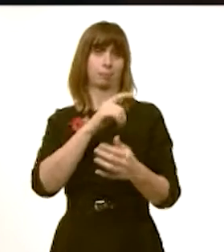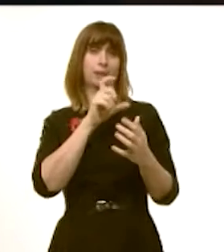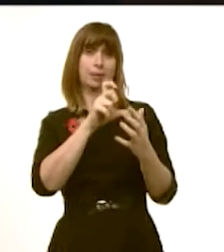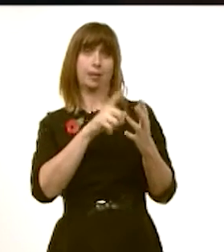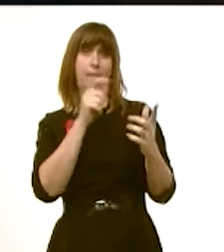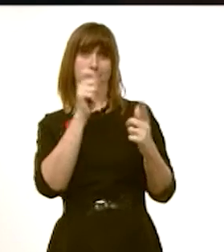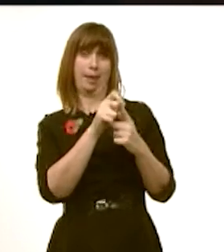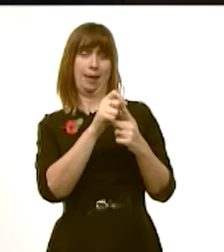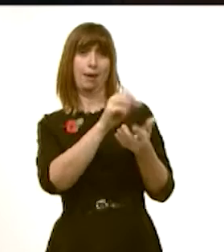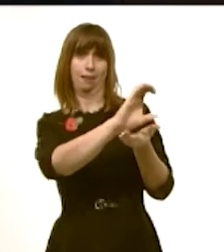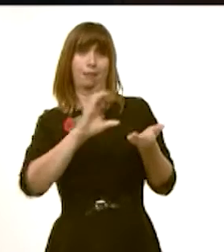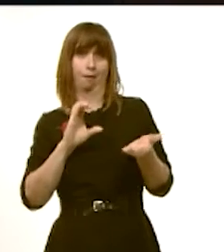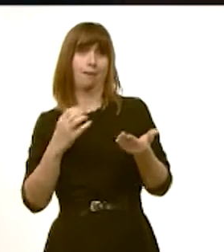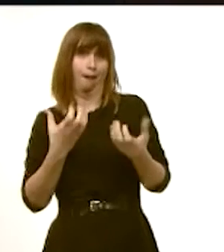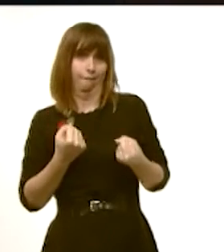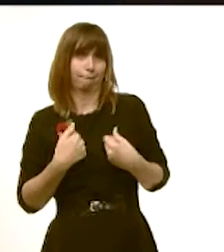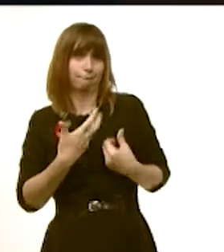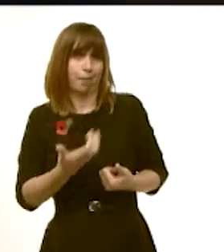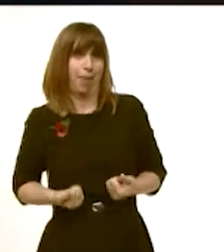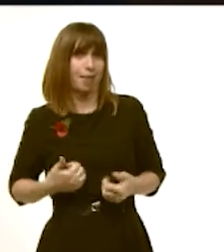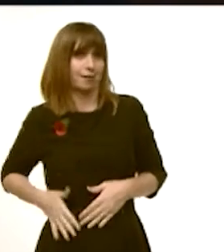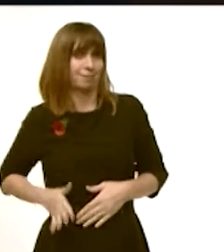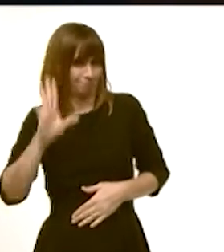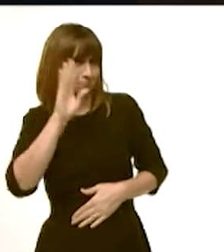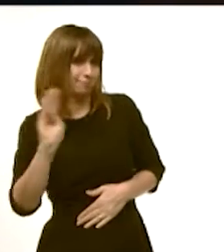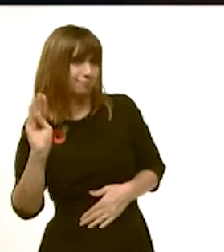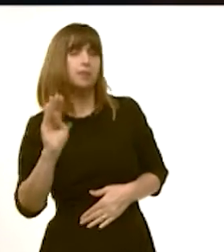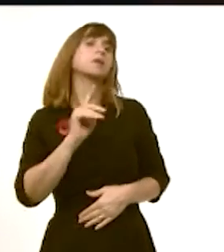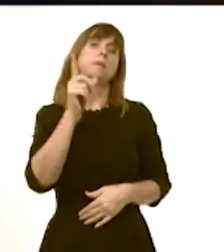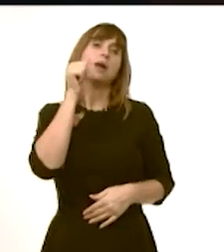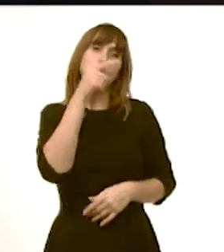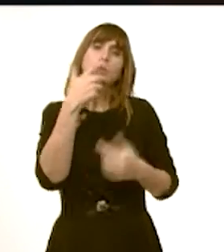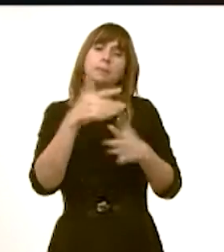But, nevertheless, First Minister, youíve often stated in this Chamber the importance